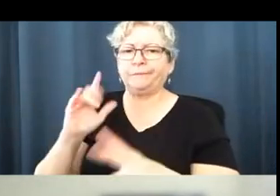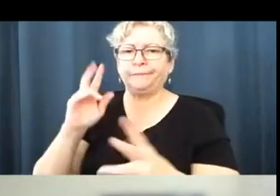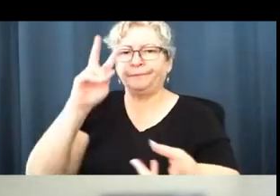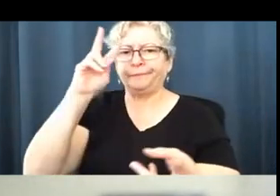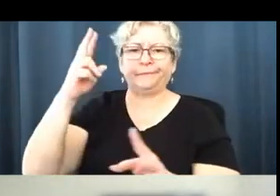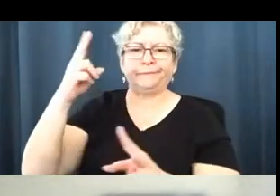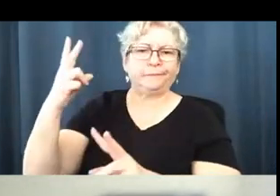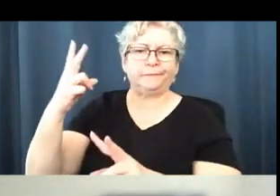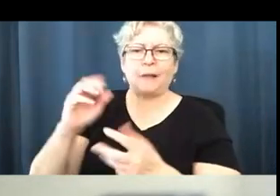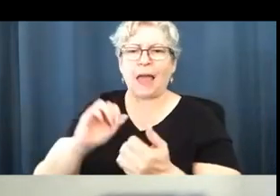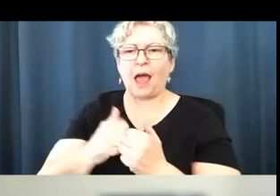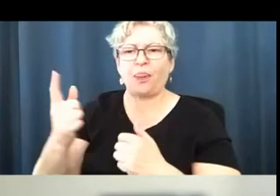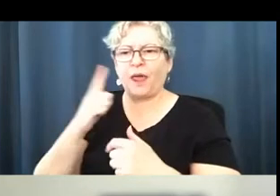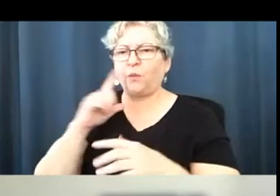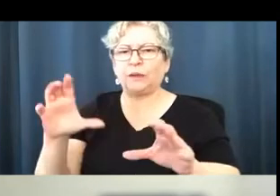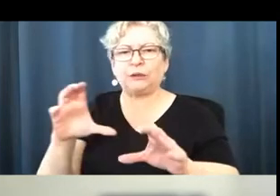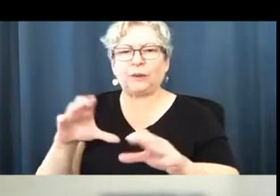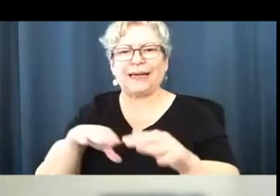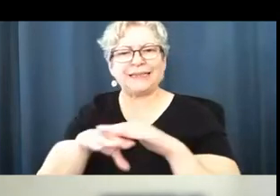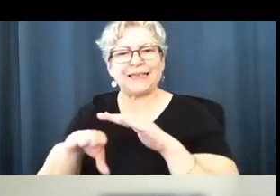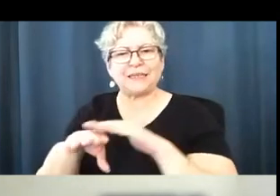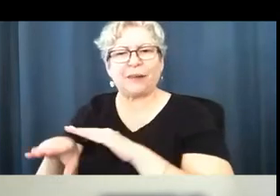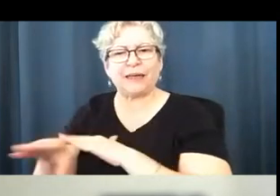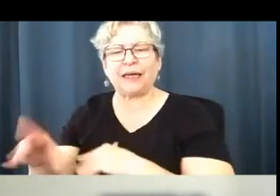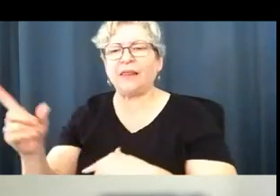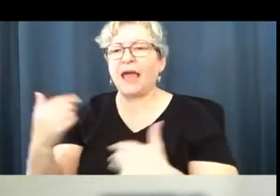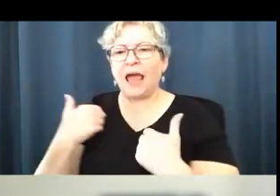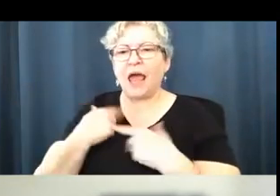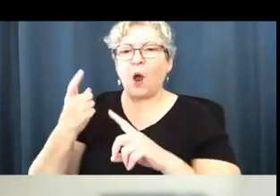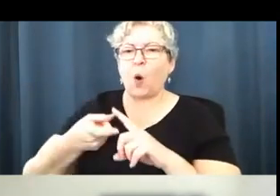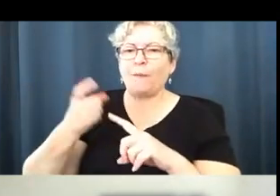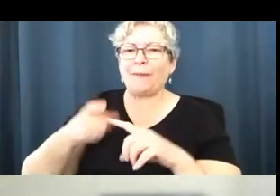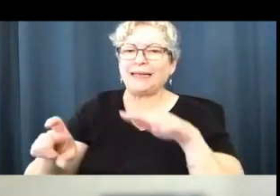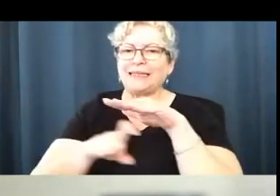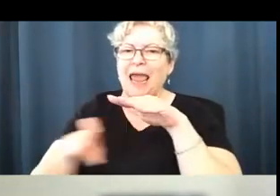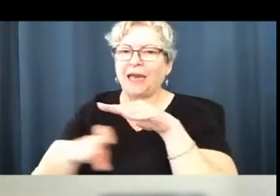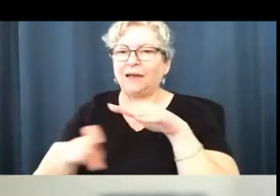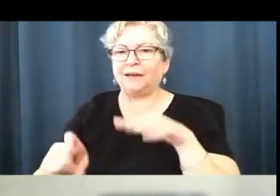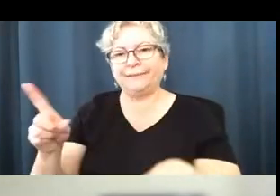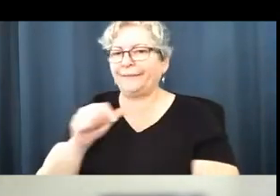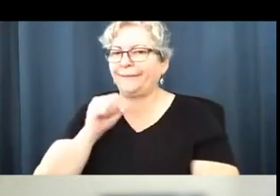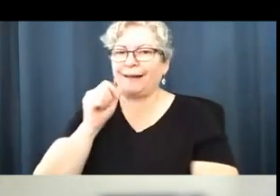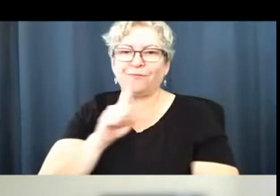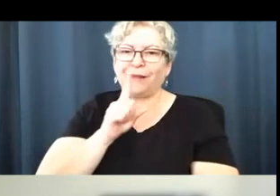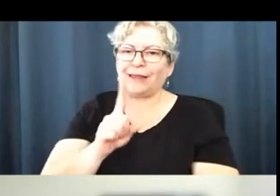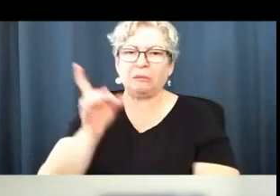in the way that they were tackling accessibility. And so what they did was they had an Automated Scanner. And Automated Scanners not necessarily the bad guy here,